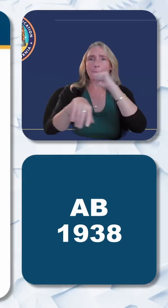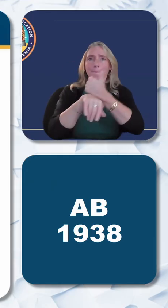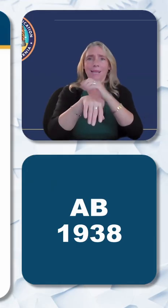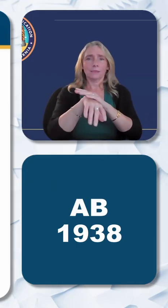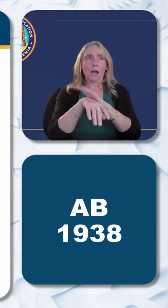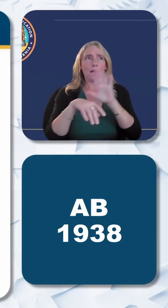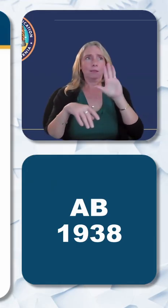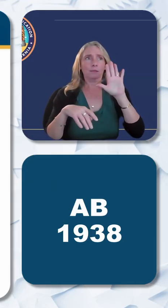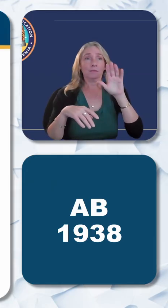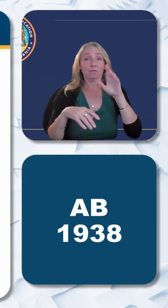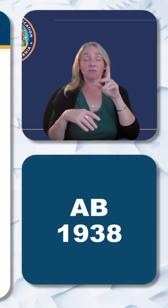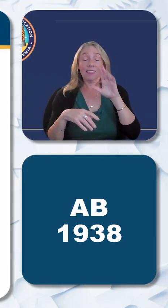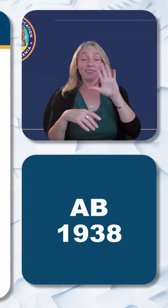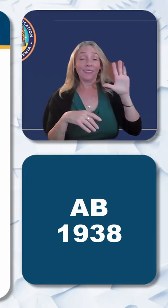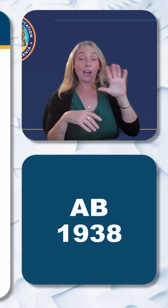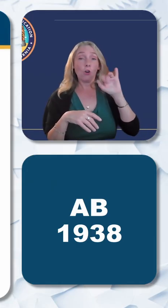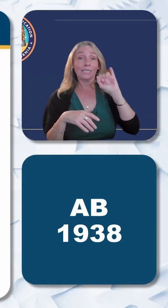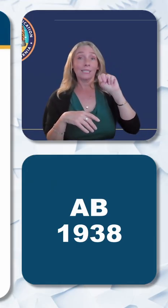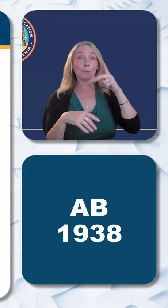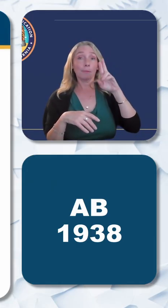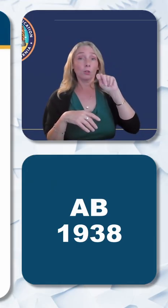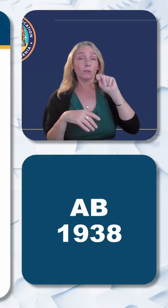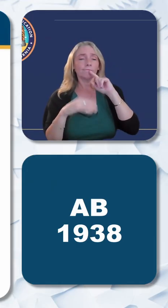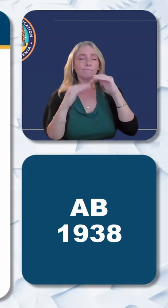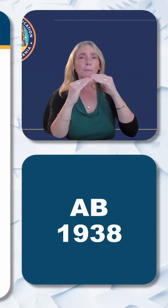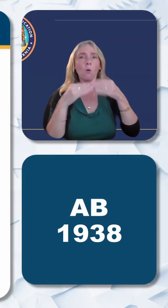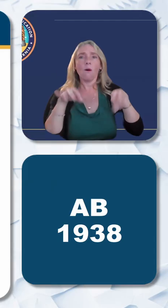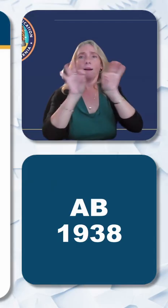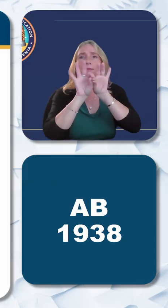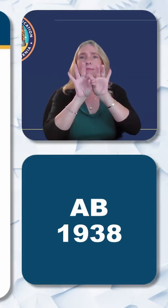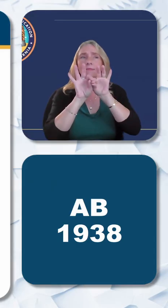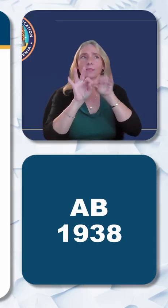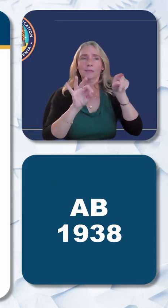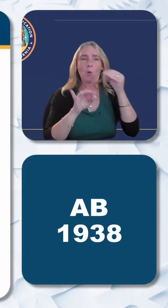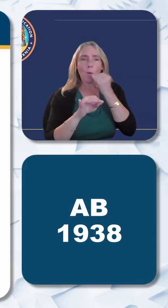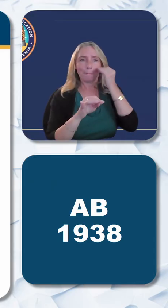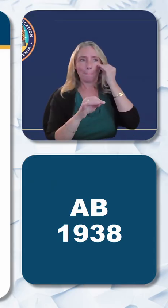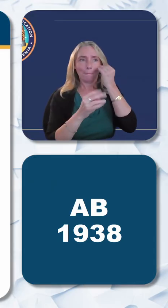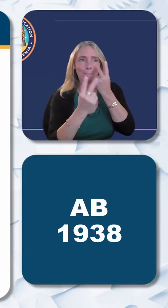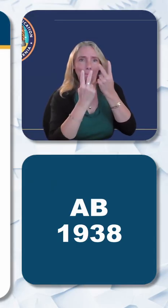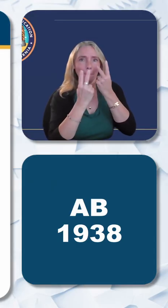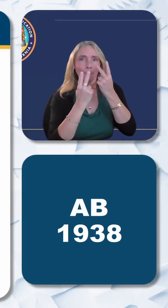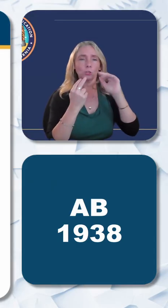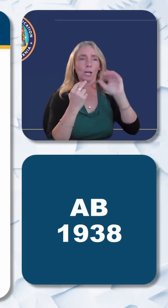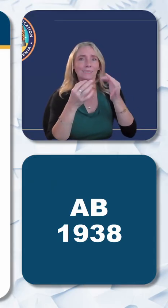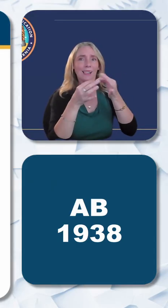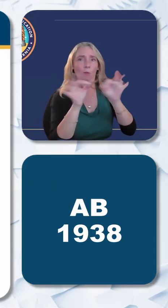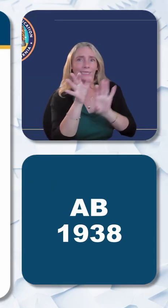and their input is definitely necessary. It's very important.